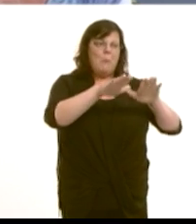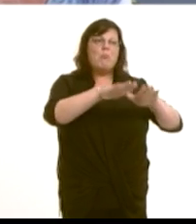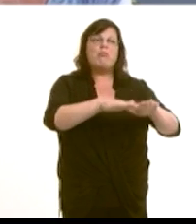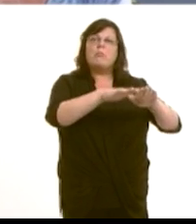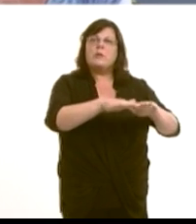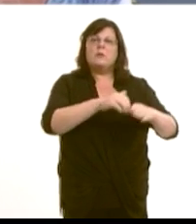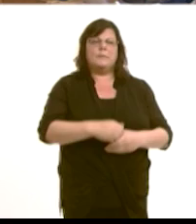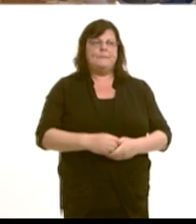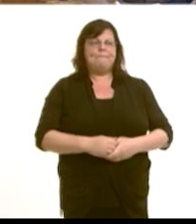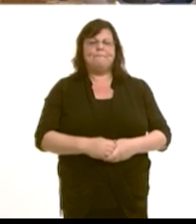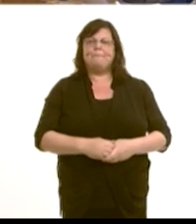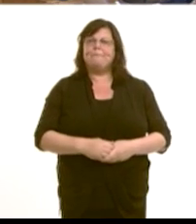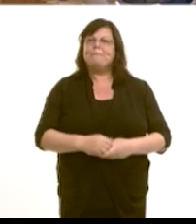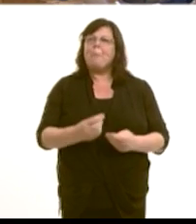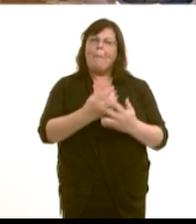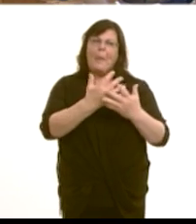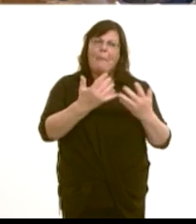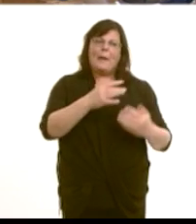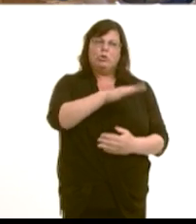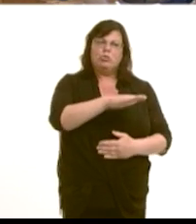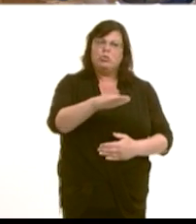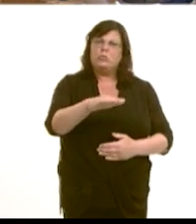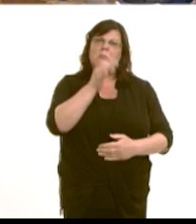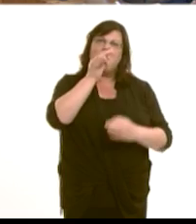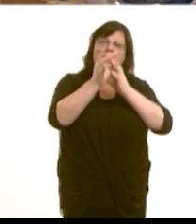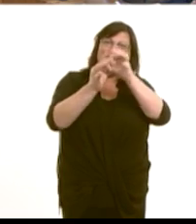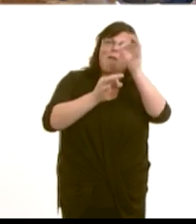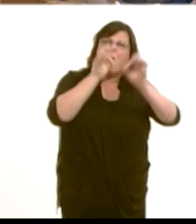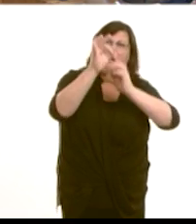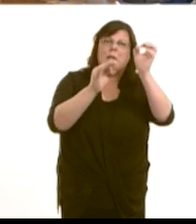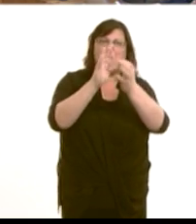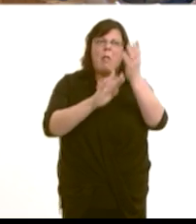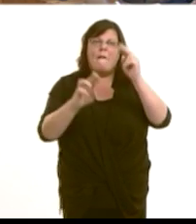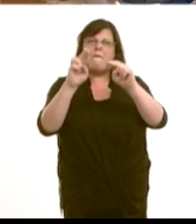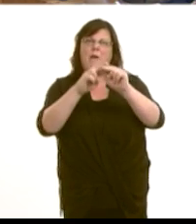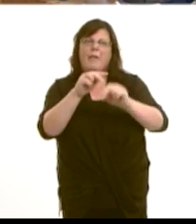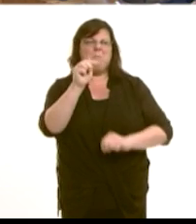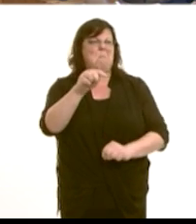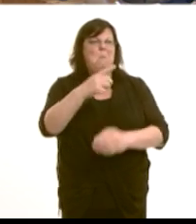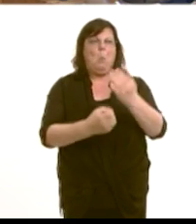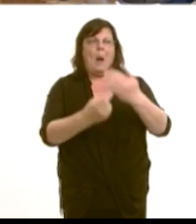Now, many children have been asking questions of their parents when theyíre in this situation,